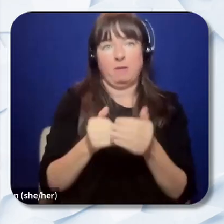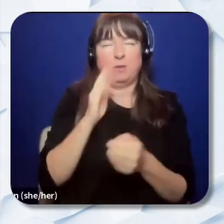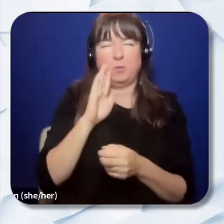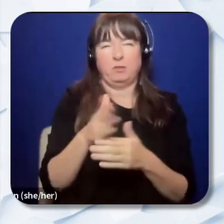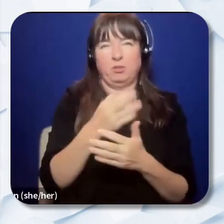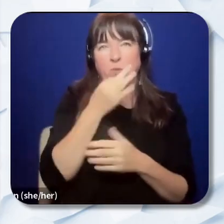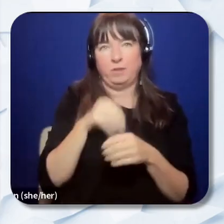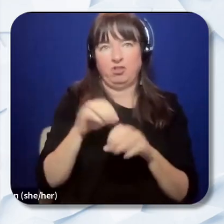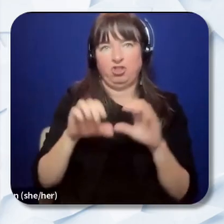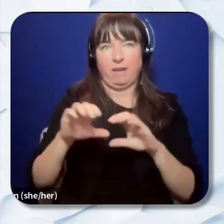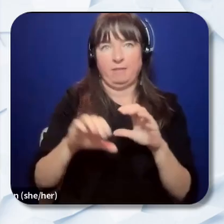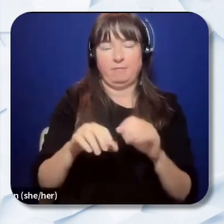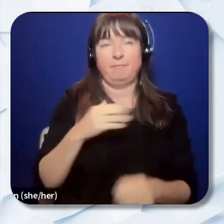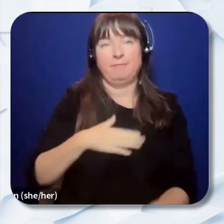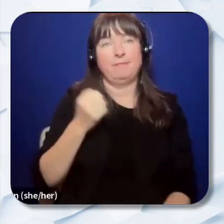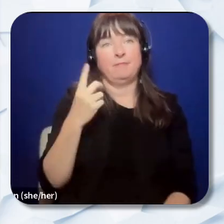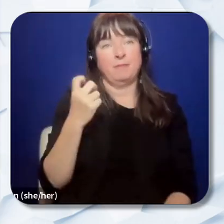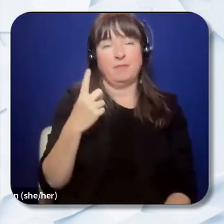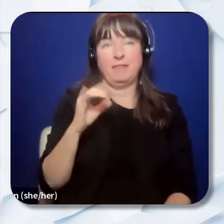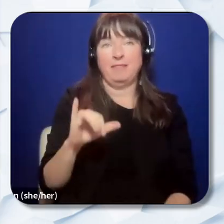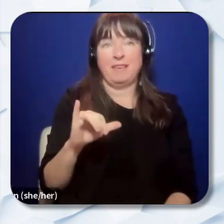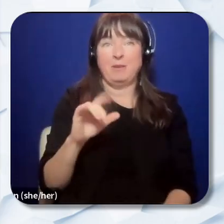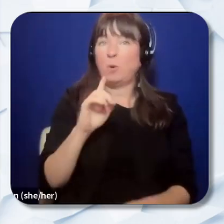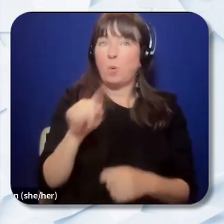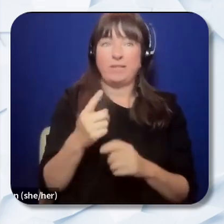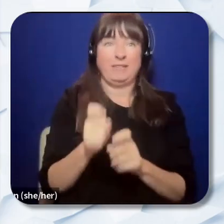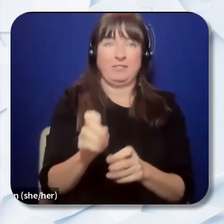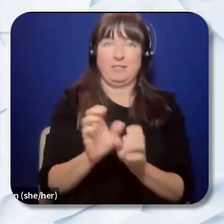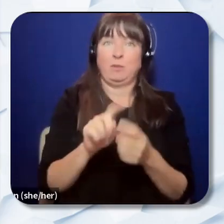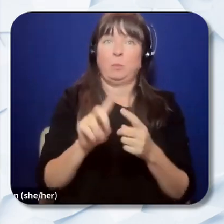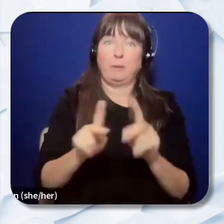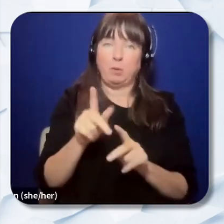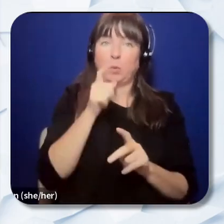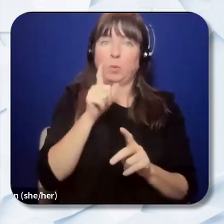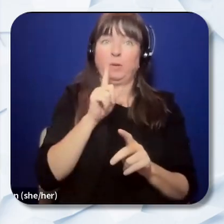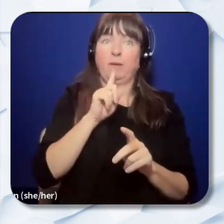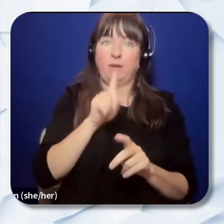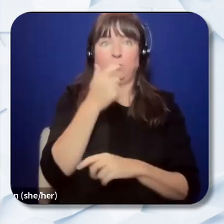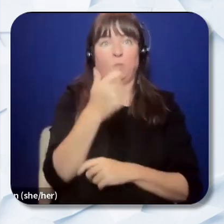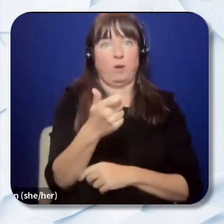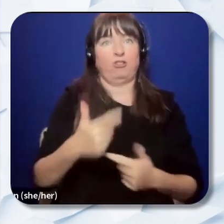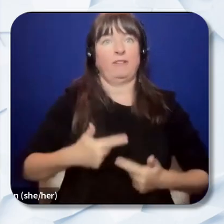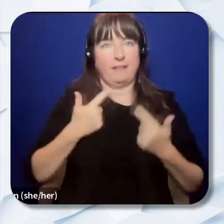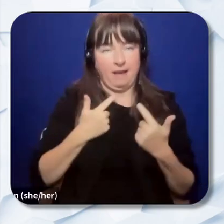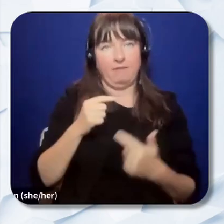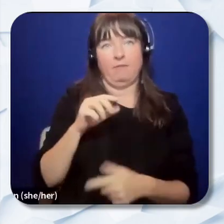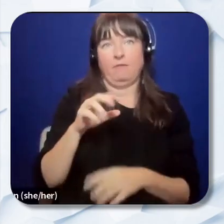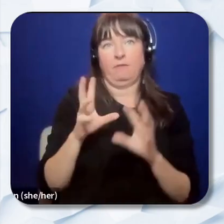note that certificates will only be issued to those who attend the live webinar. Additionally